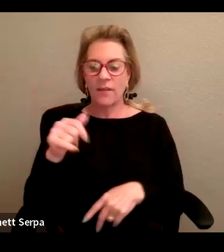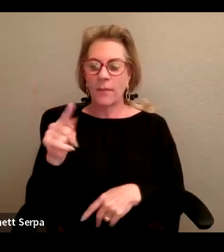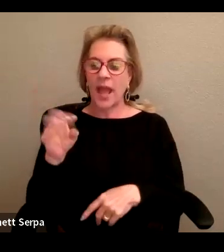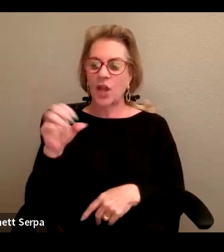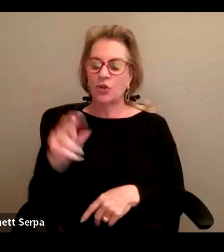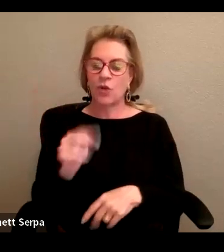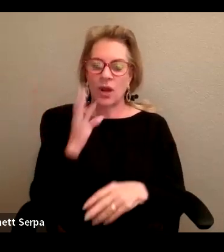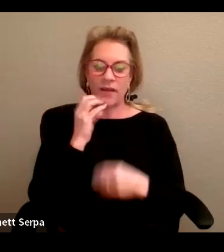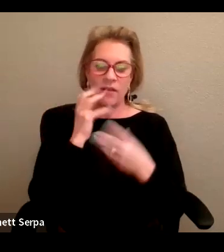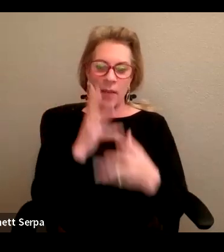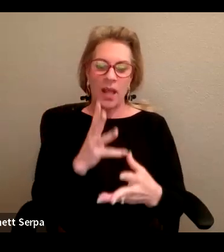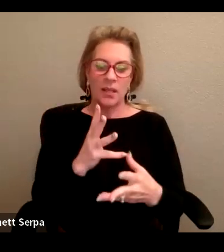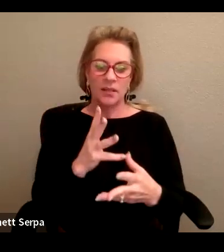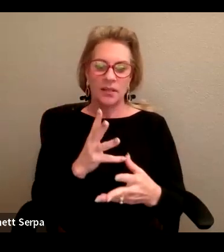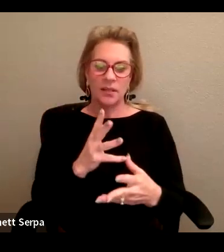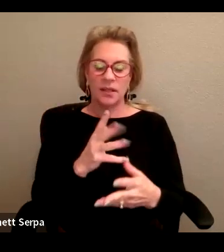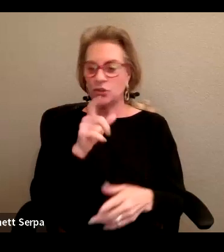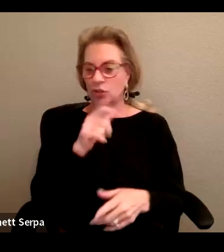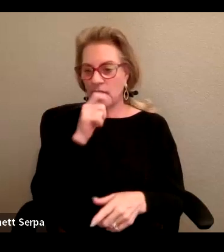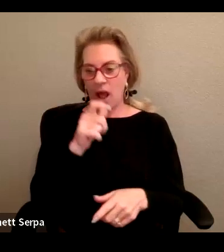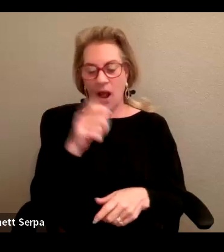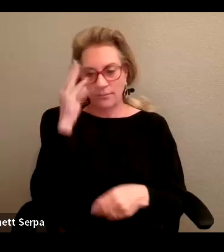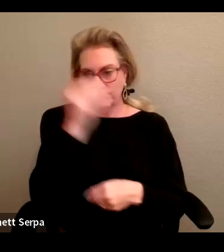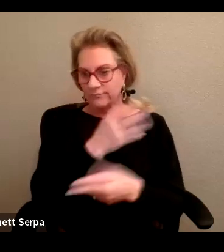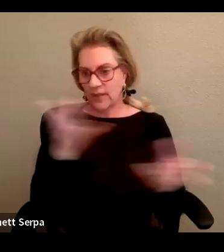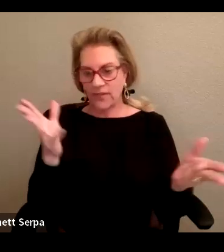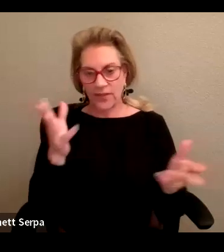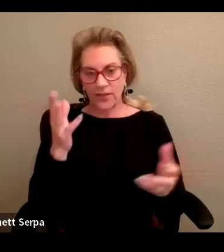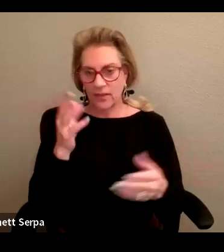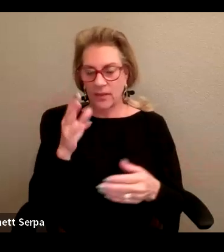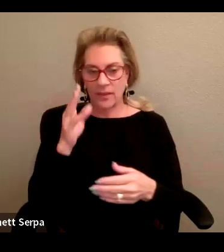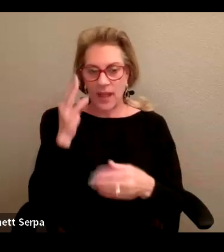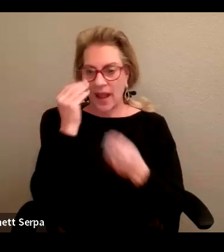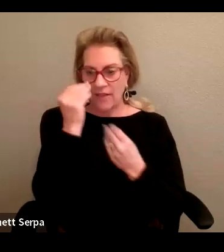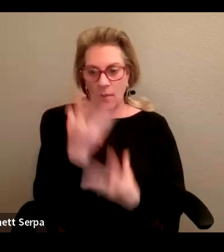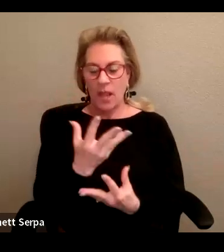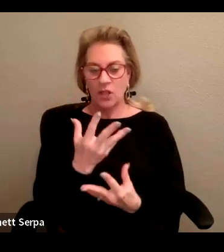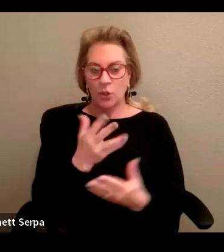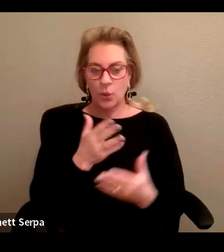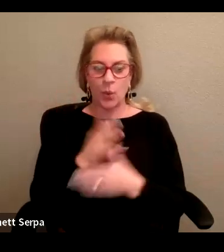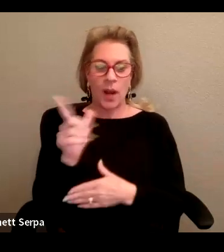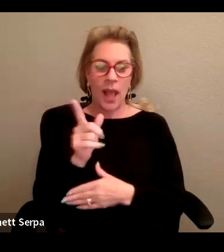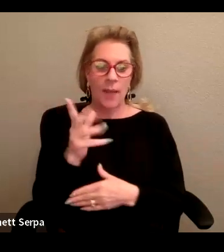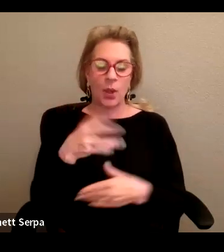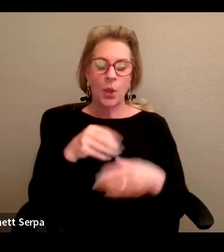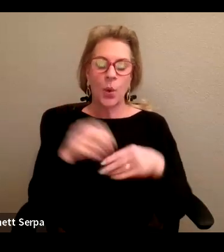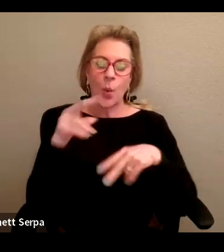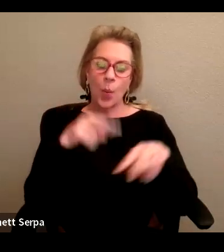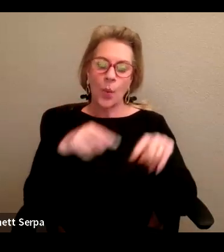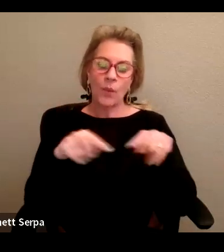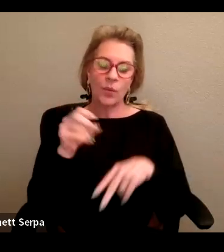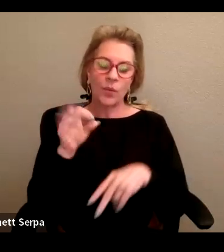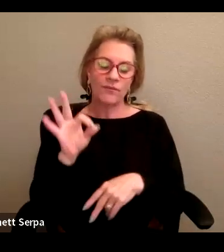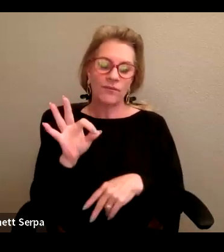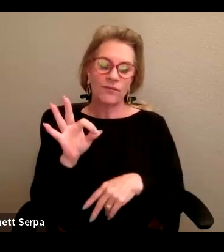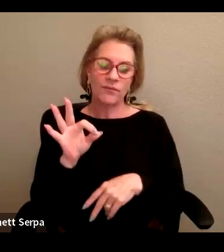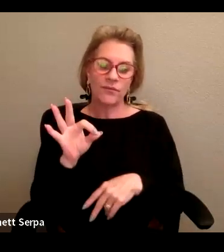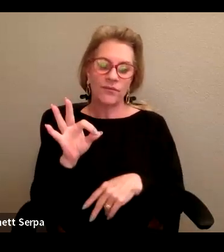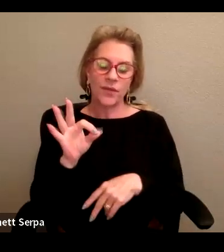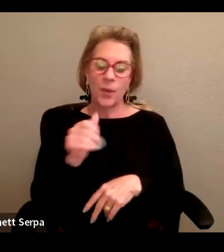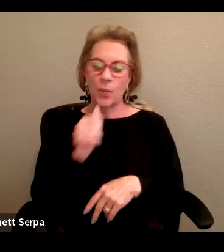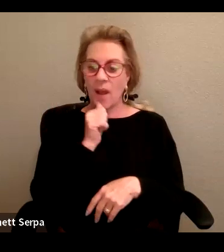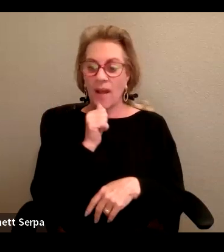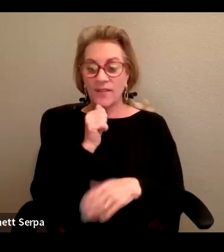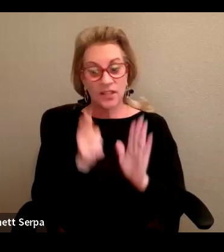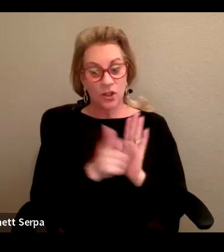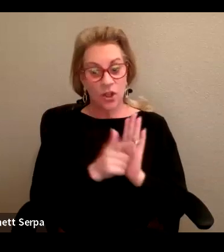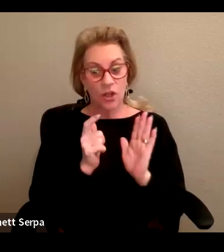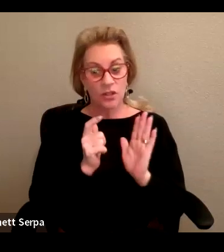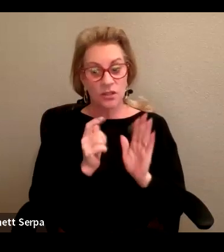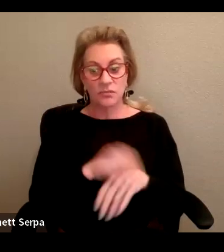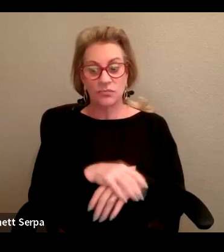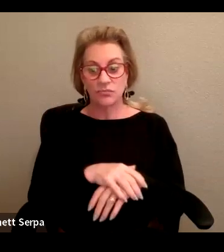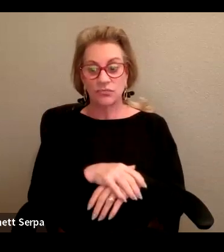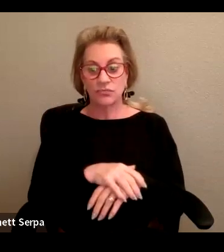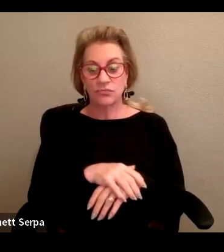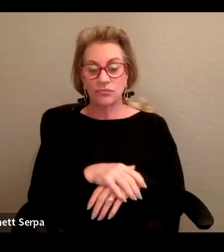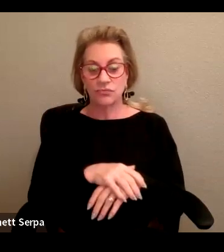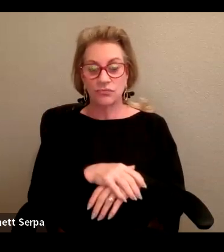subject to release um by California libraries this includes an overview of privacy laws